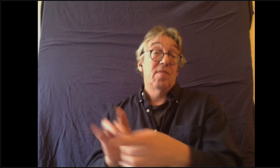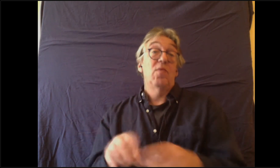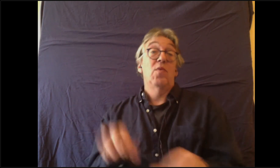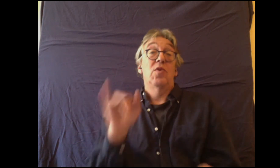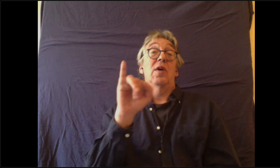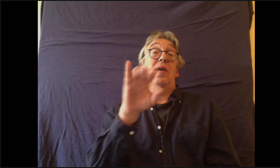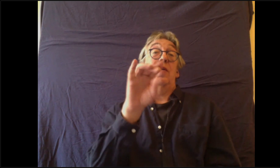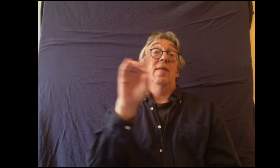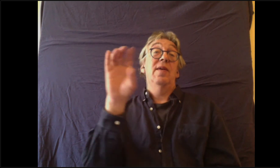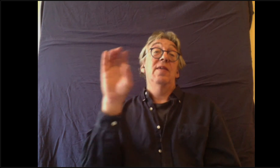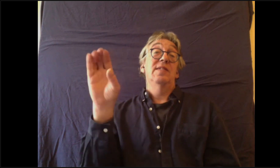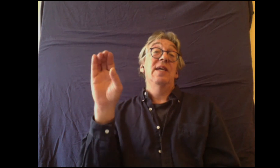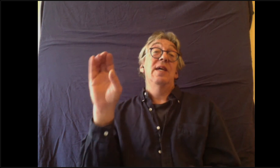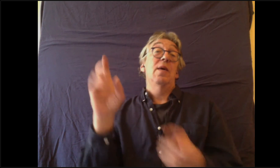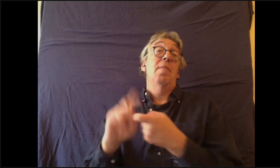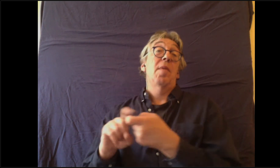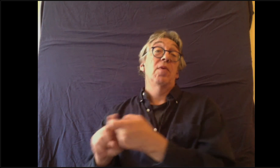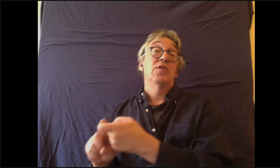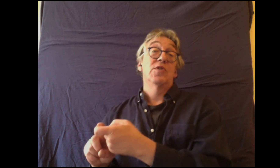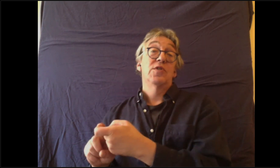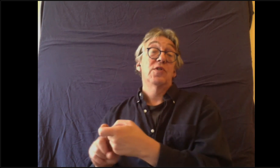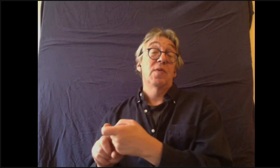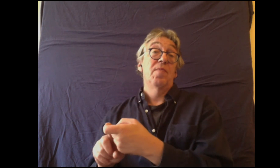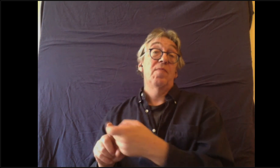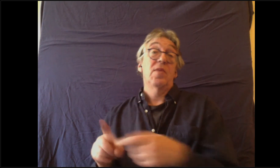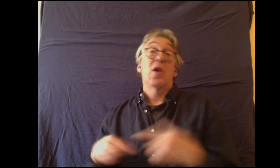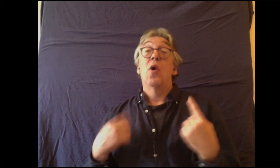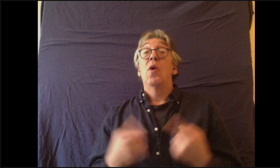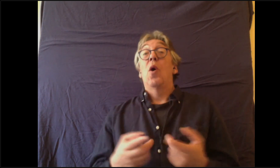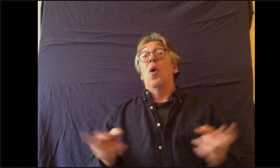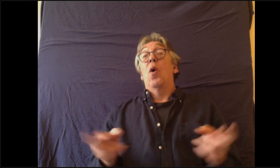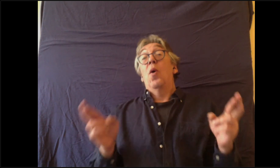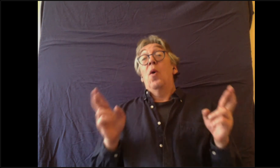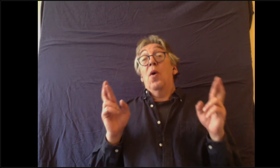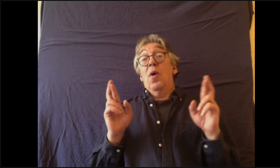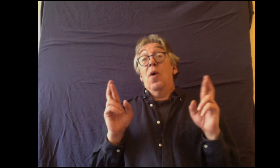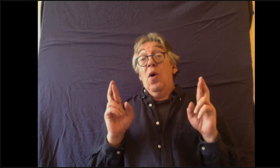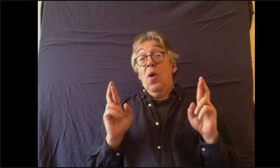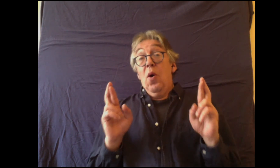But also to build it, we hope to help as well, with the EU Delegation.